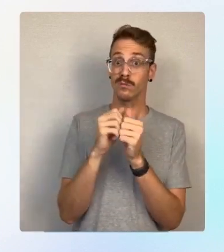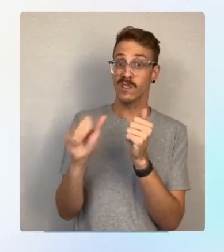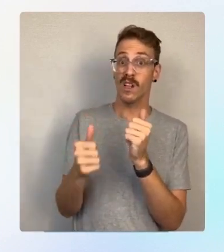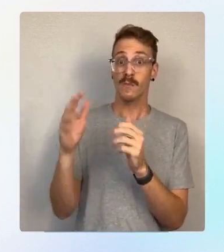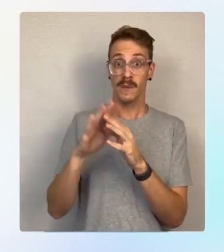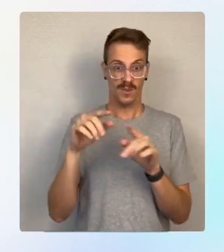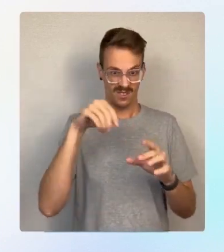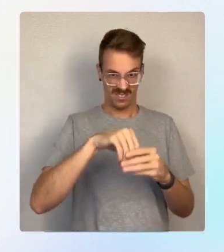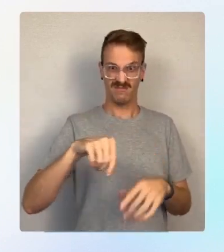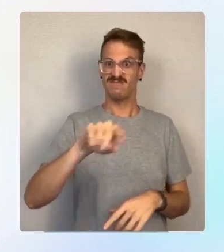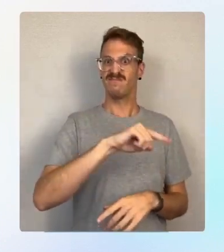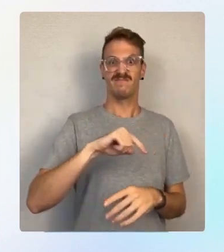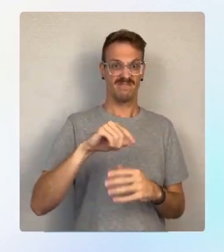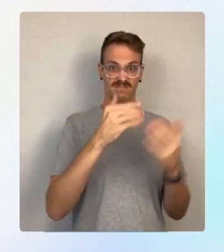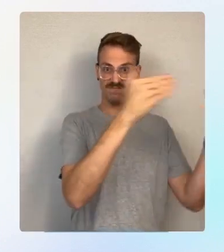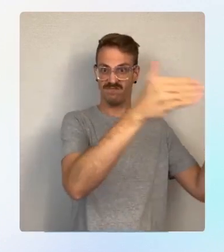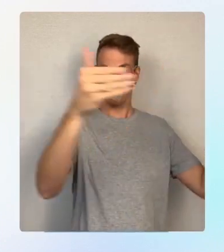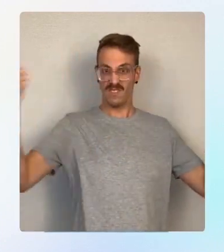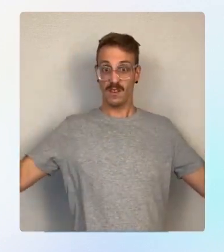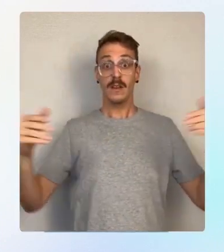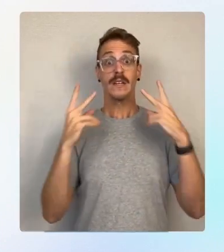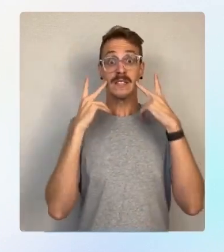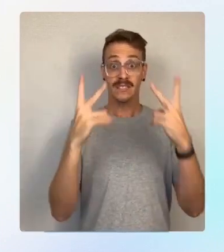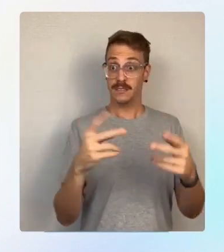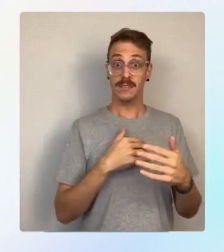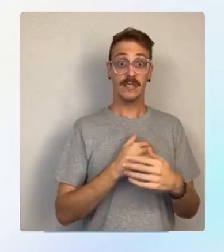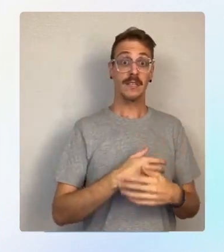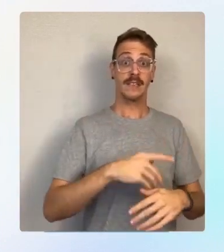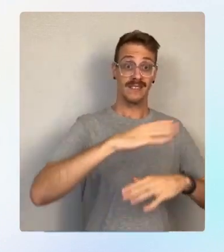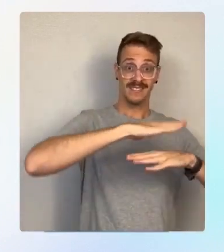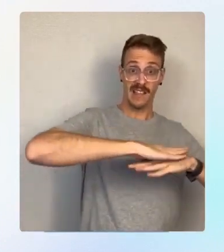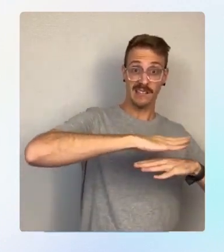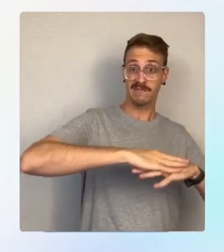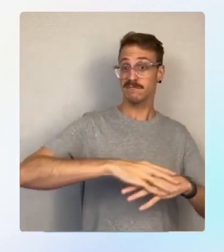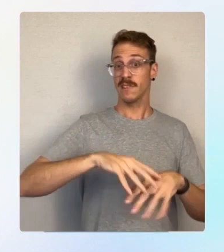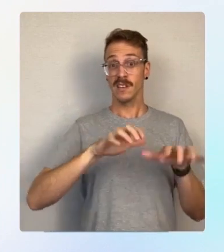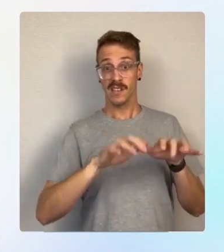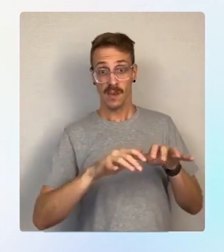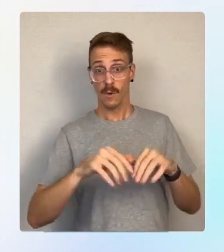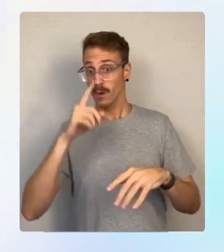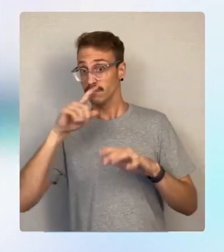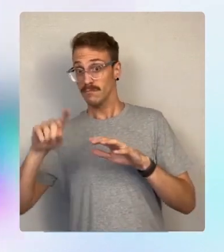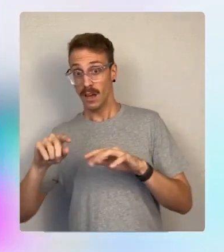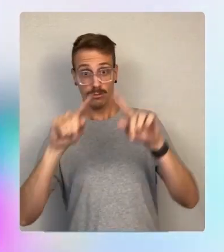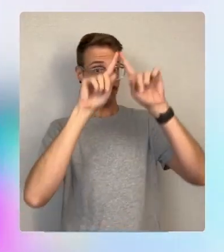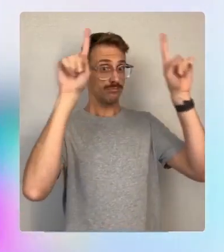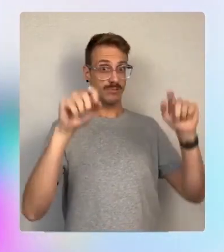Seeing that real desk, keyboard, and mouse is now a breeze thanks to passthrough.